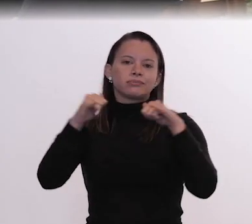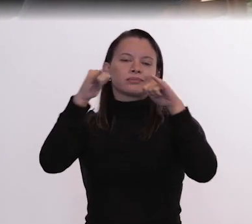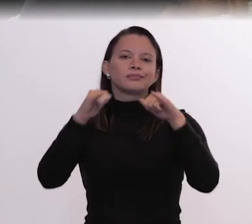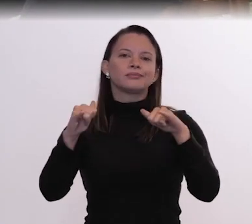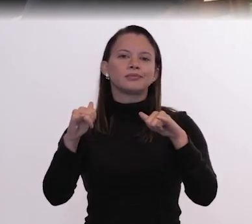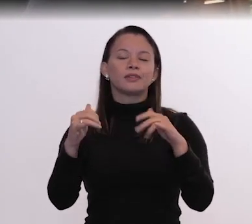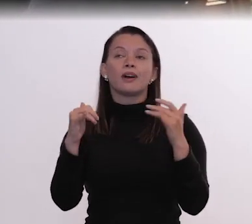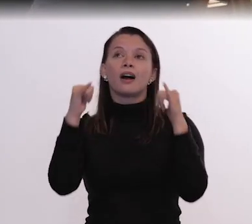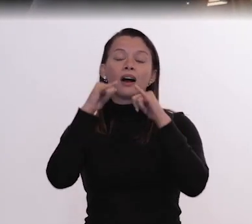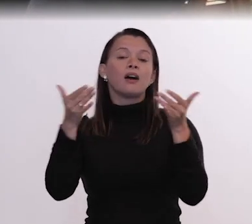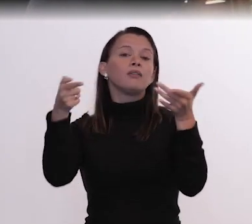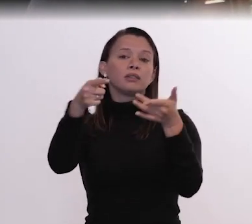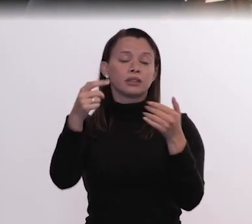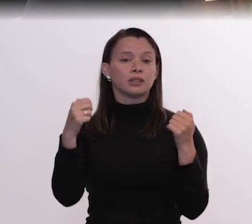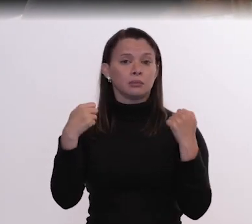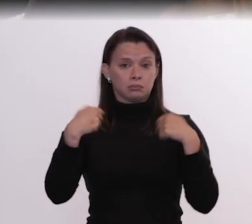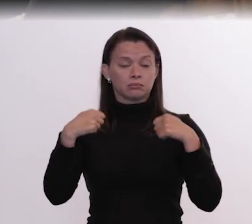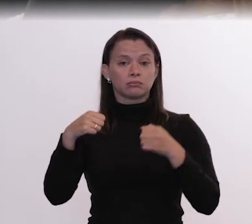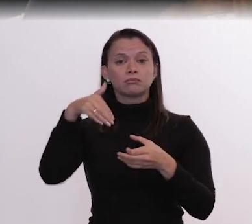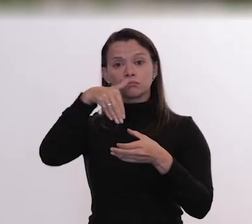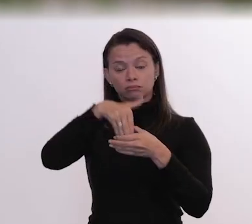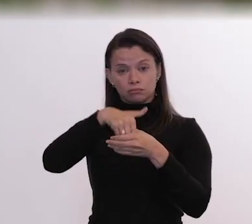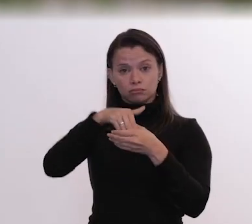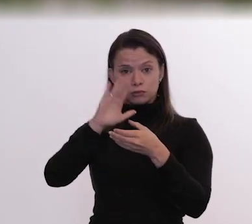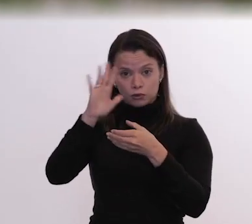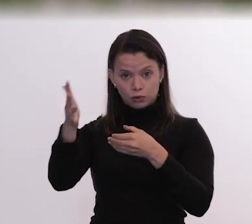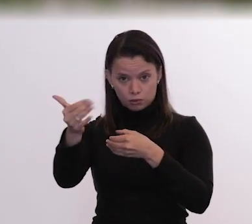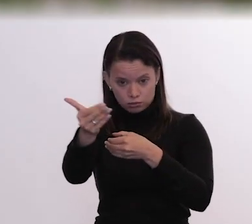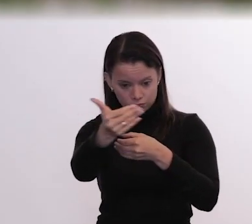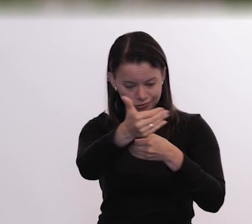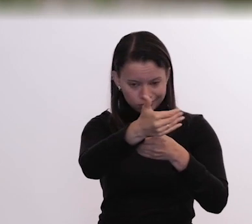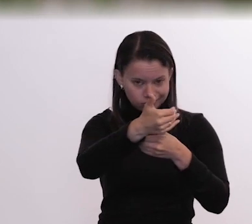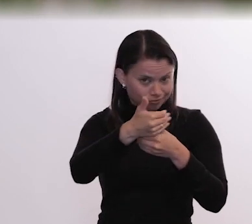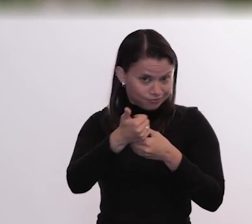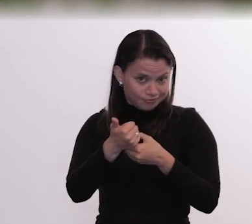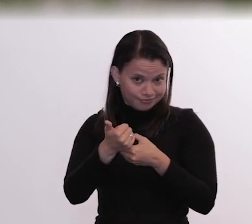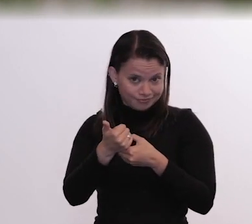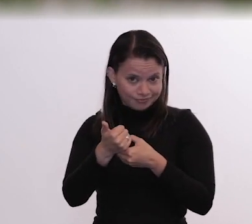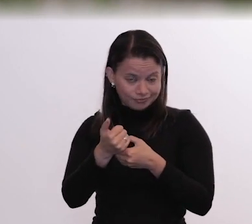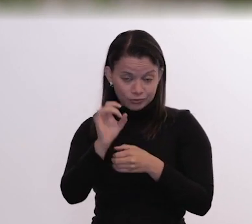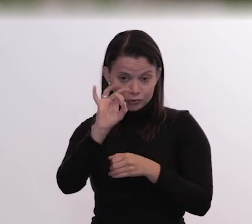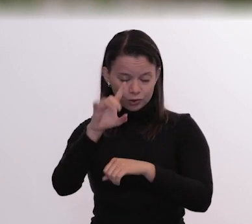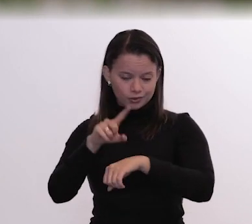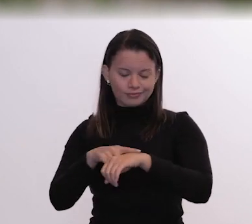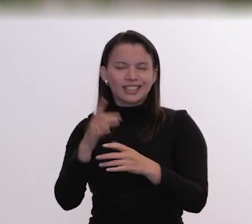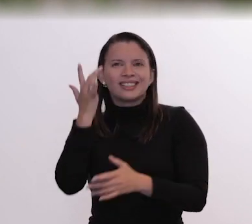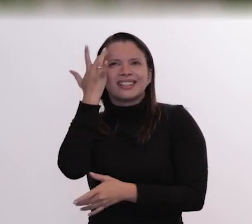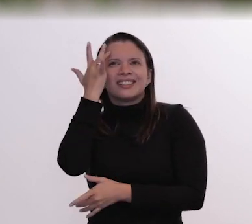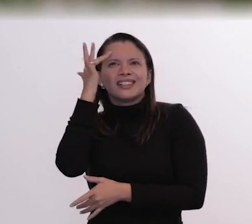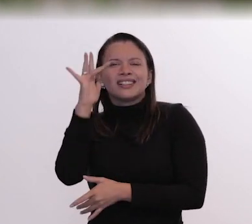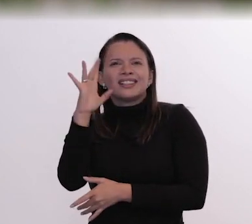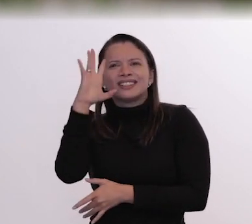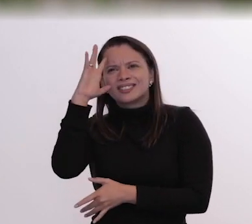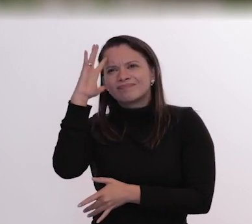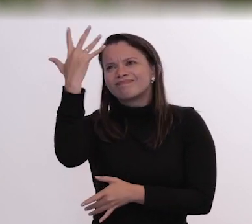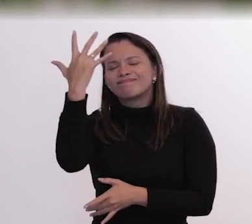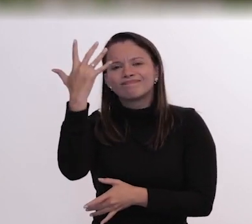you get votes from a particular group. And, I don't know if there is a short-term solution for this.